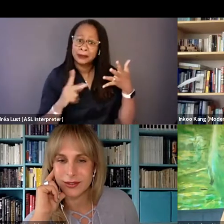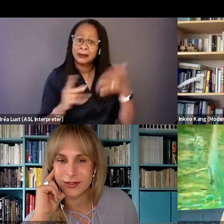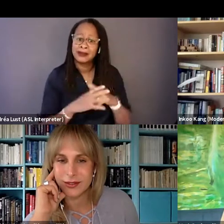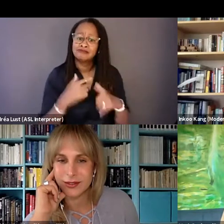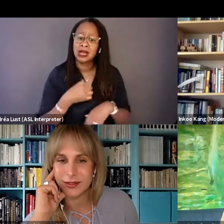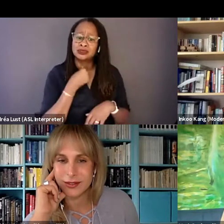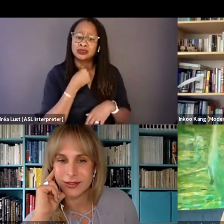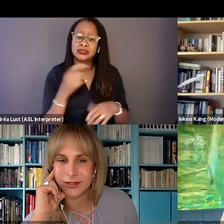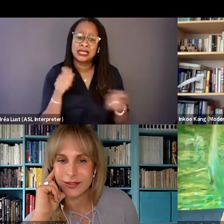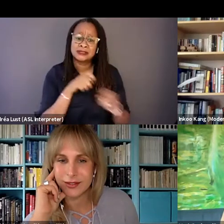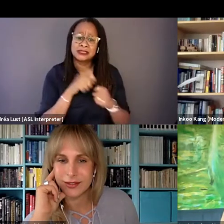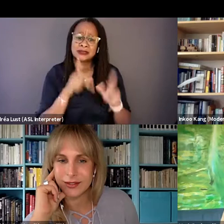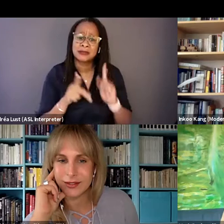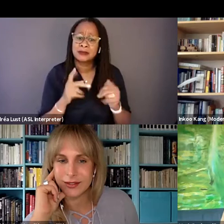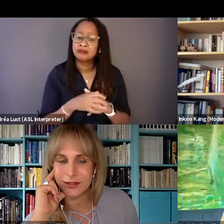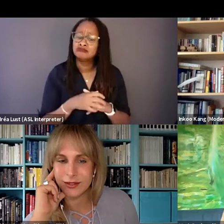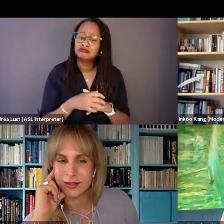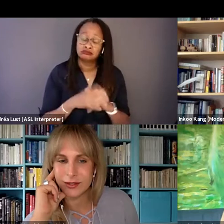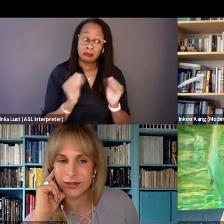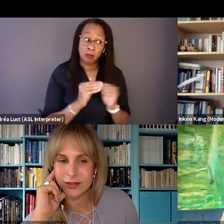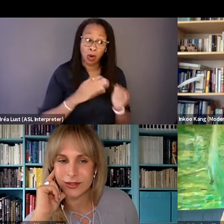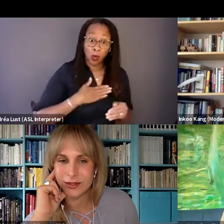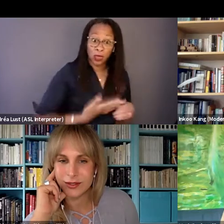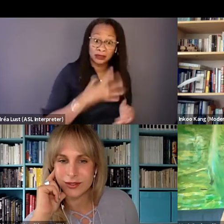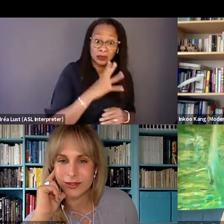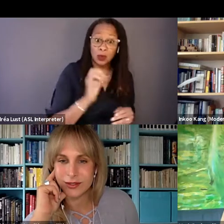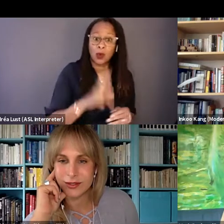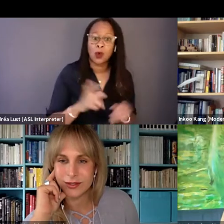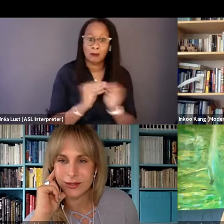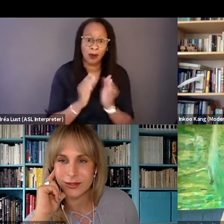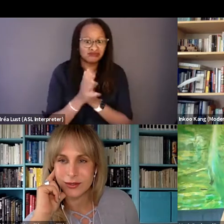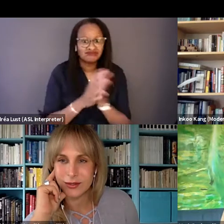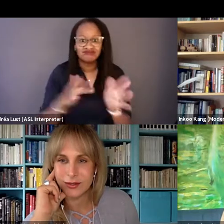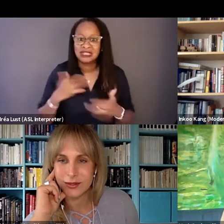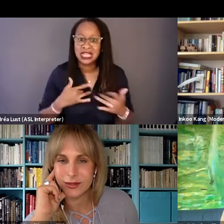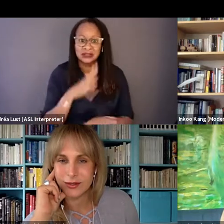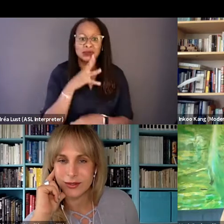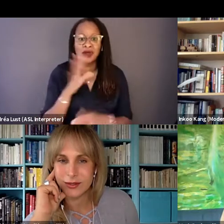certain people who were much more willing to talk or much more eager to talk than others.